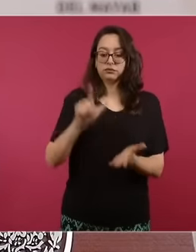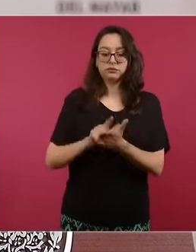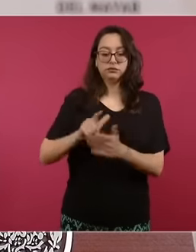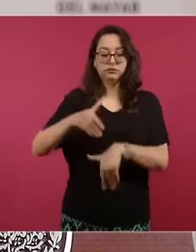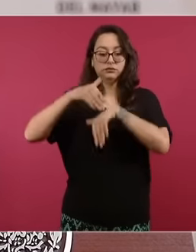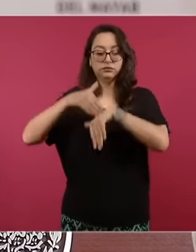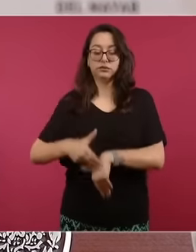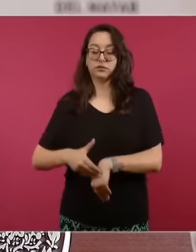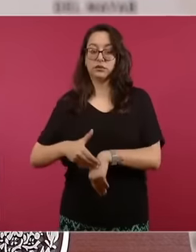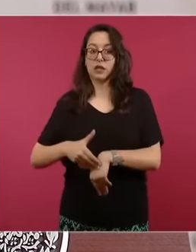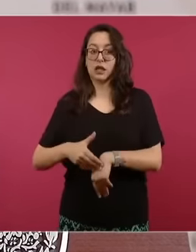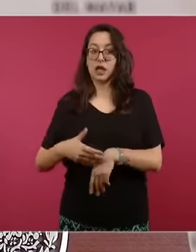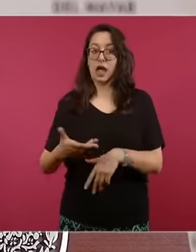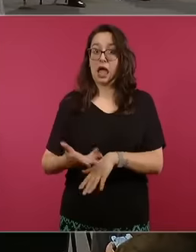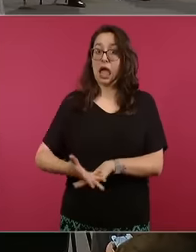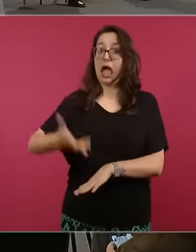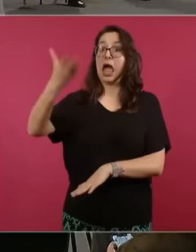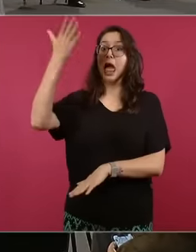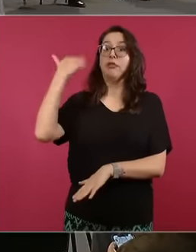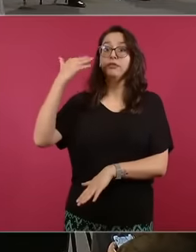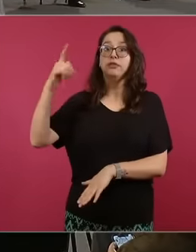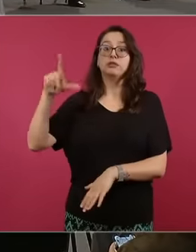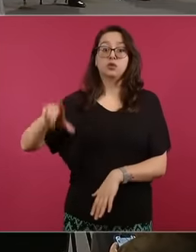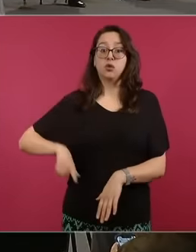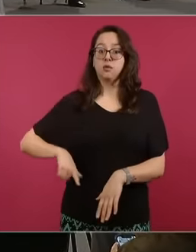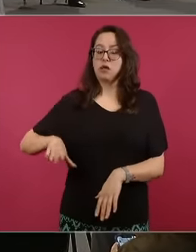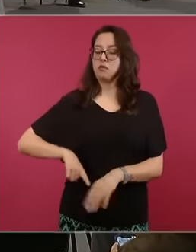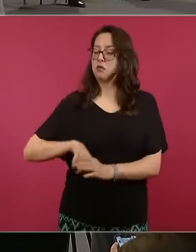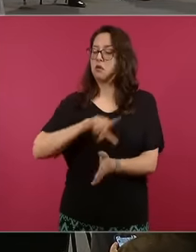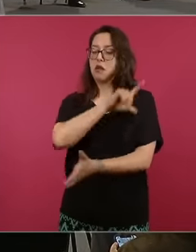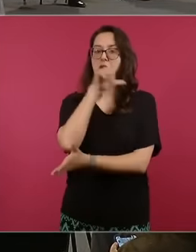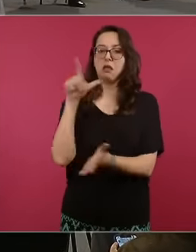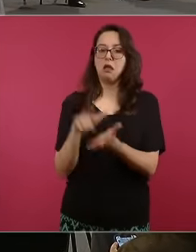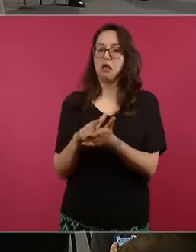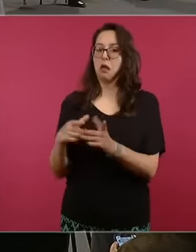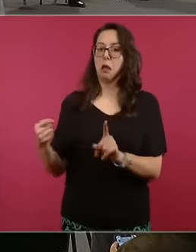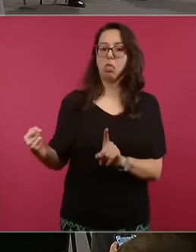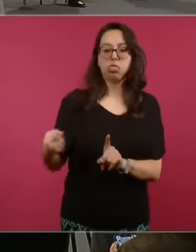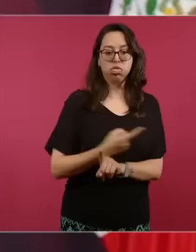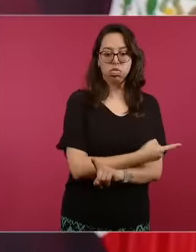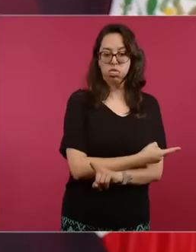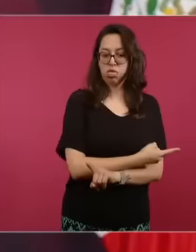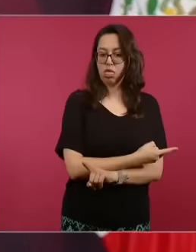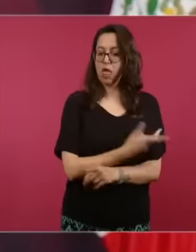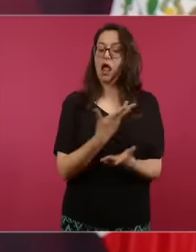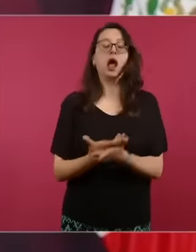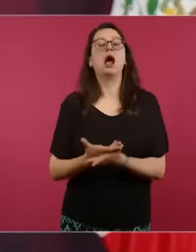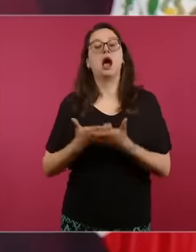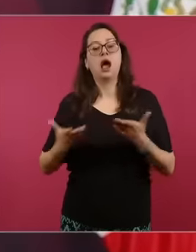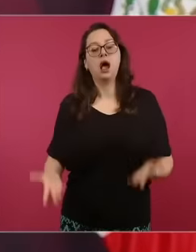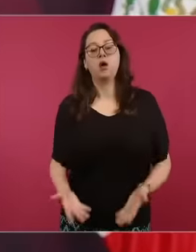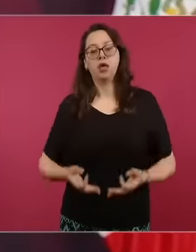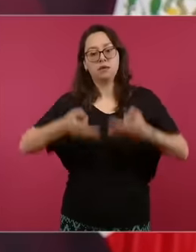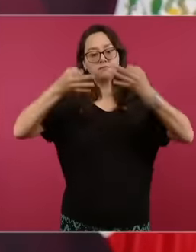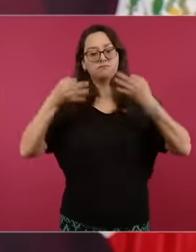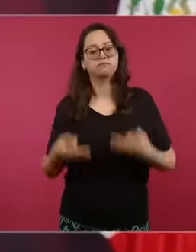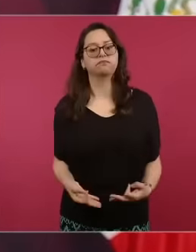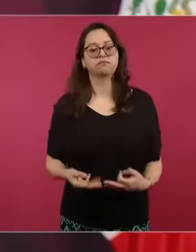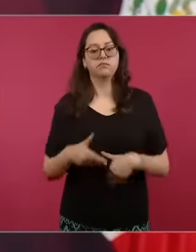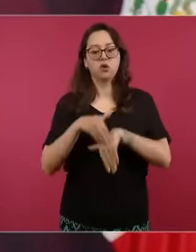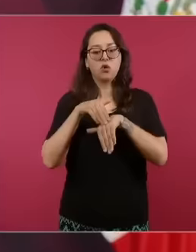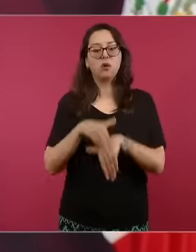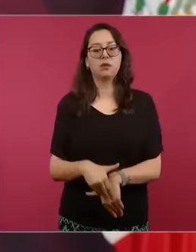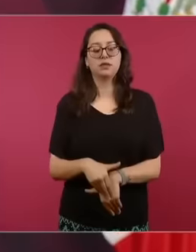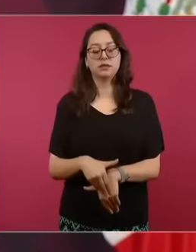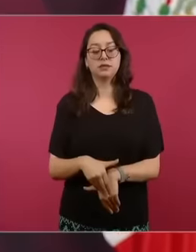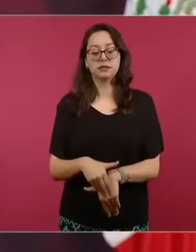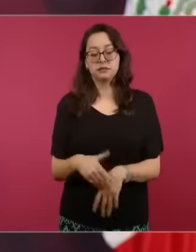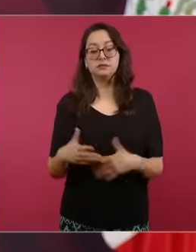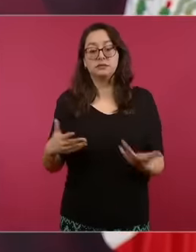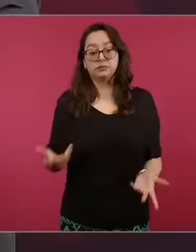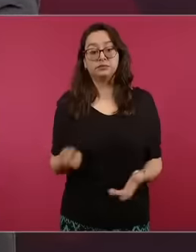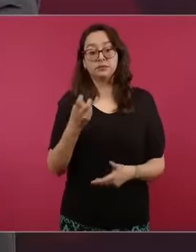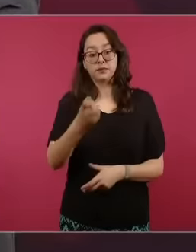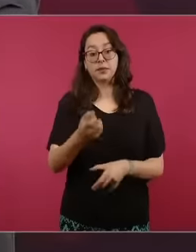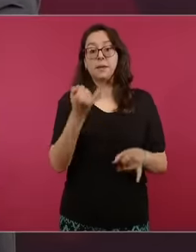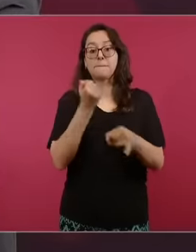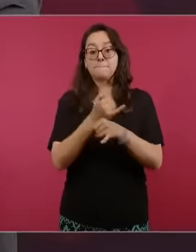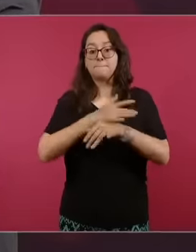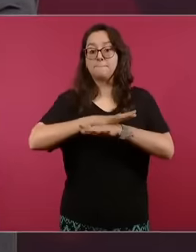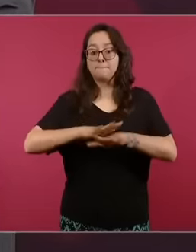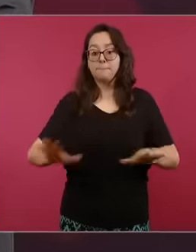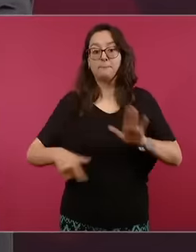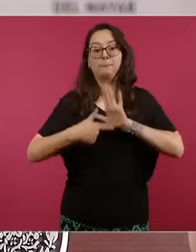crooked state so eh make public life every time more public And deal with this matter